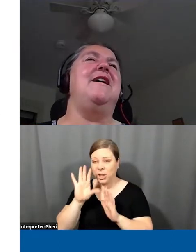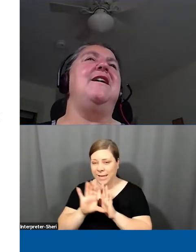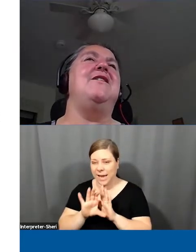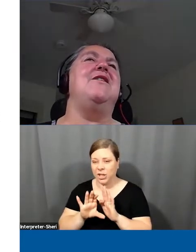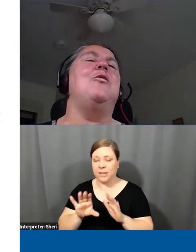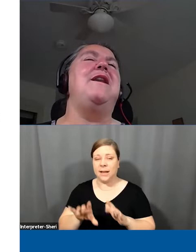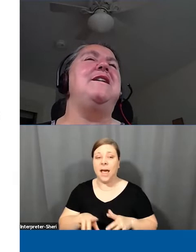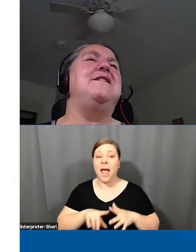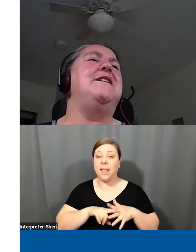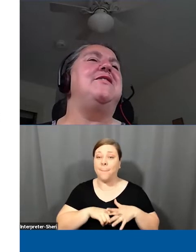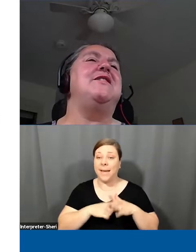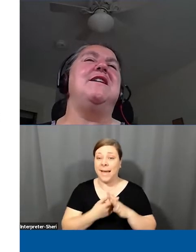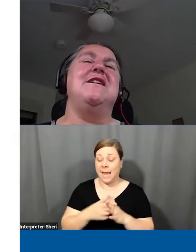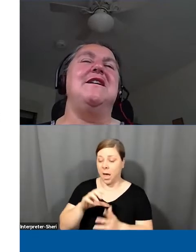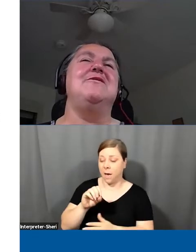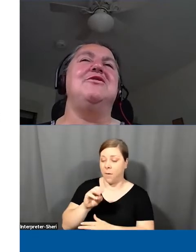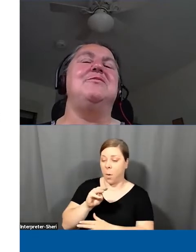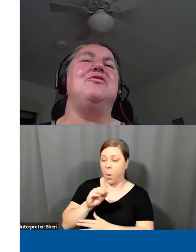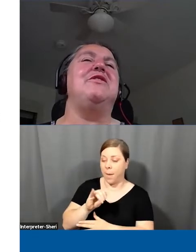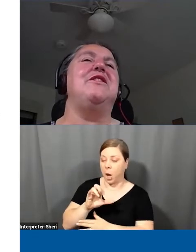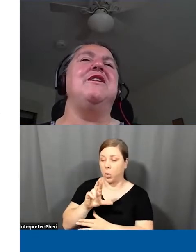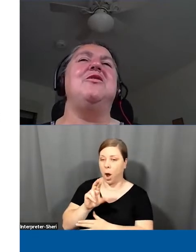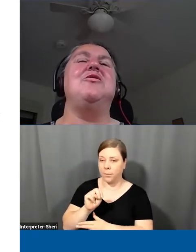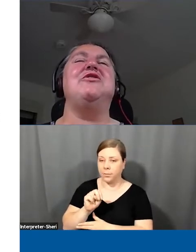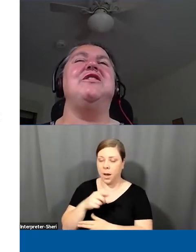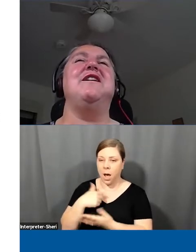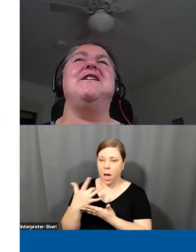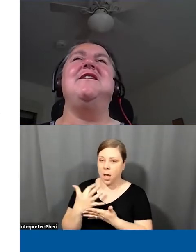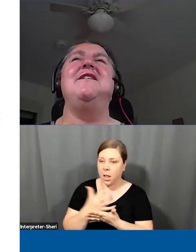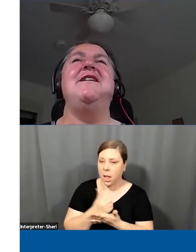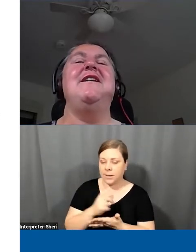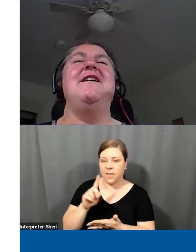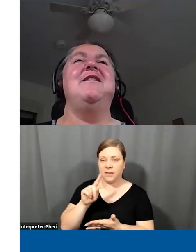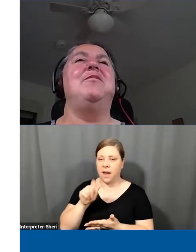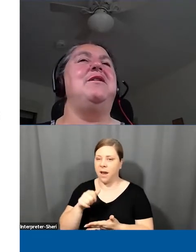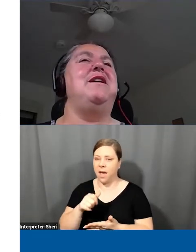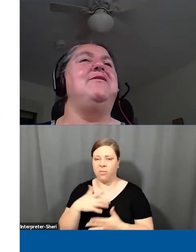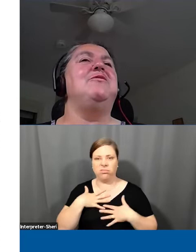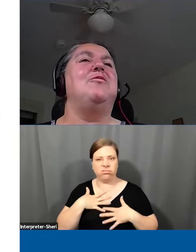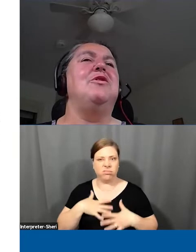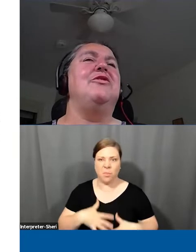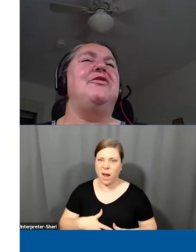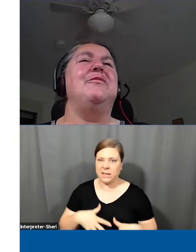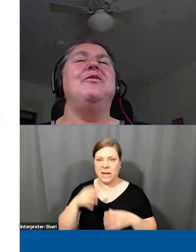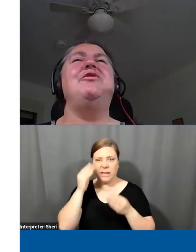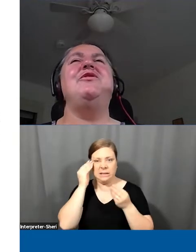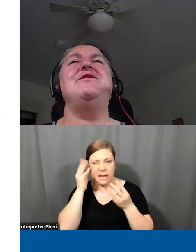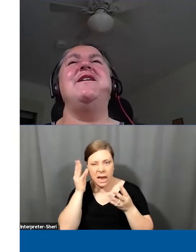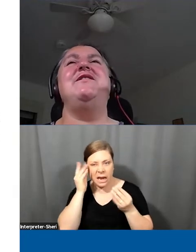And when I did get the data, it was depressing, crushing data, but even worse, most of the time,